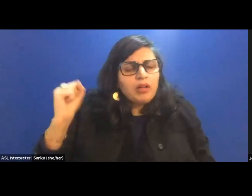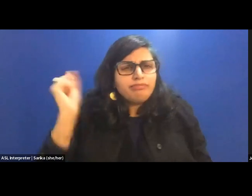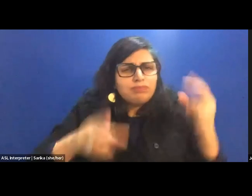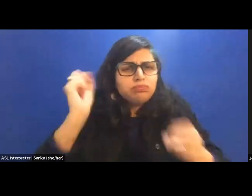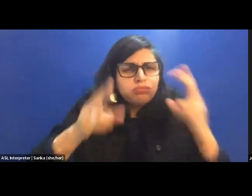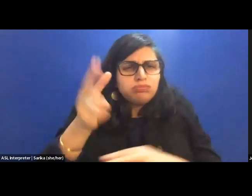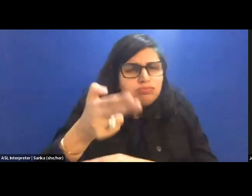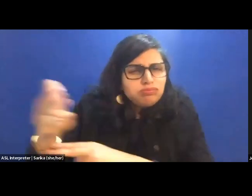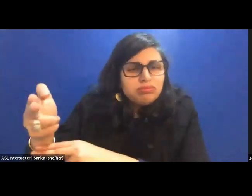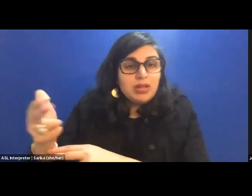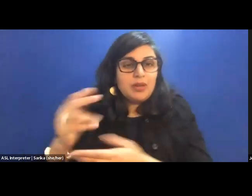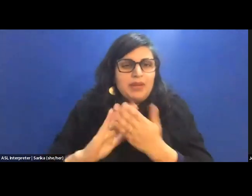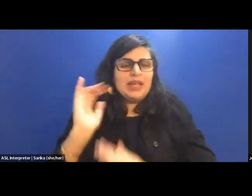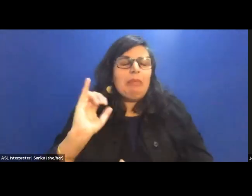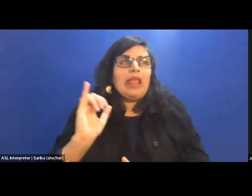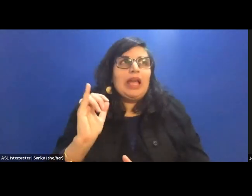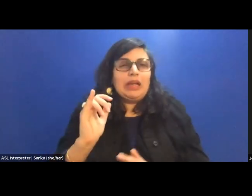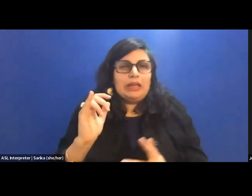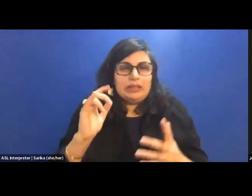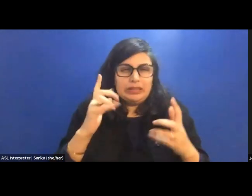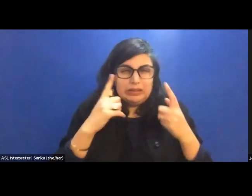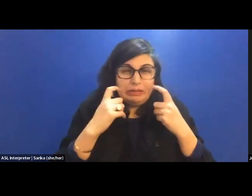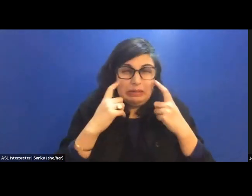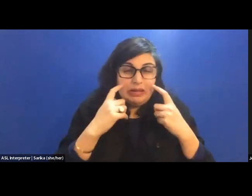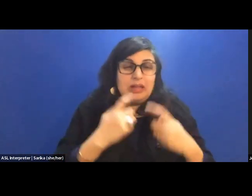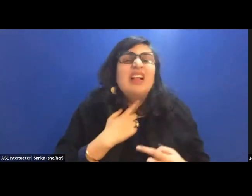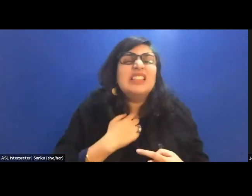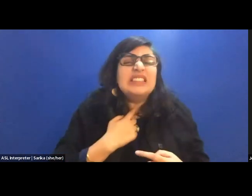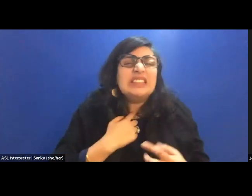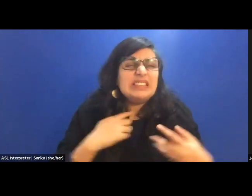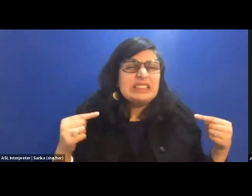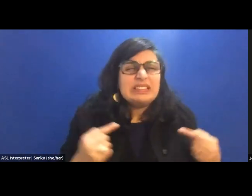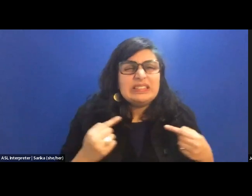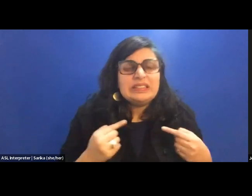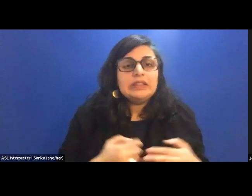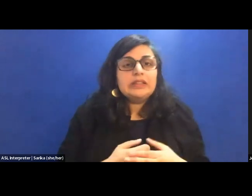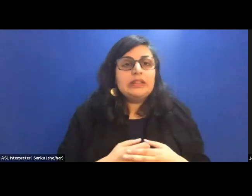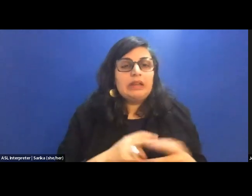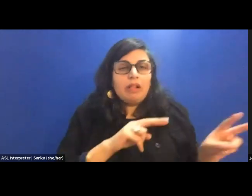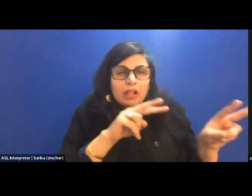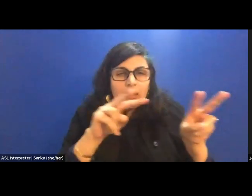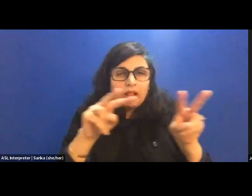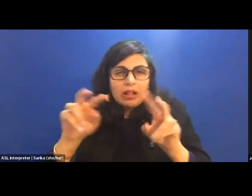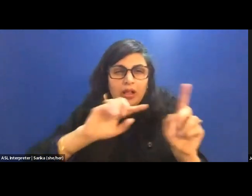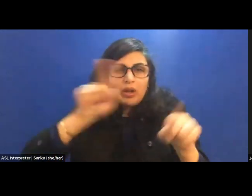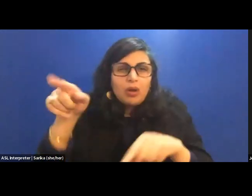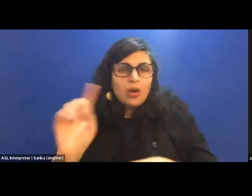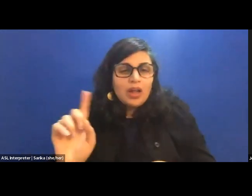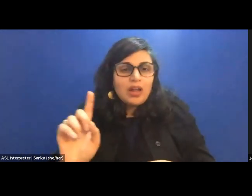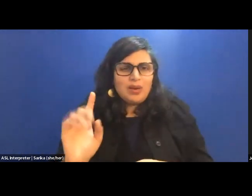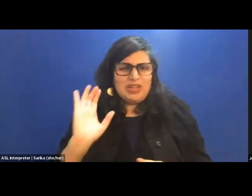place until the police started to fire pepper balls which was becoming an irritant particularly